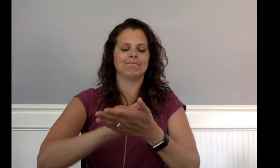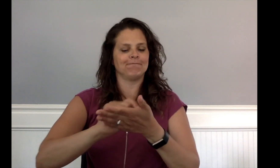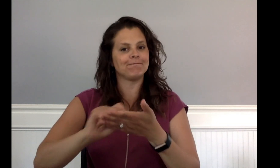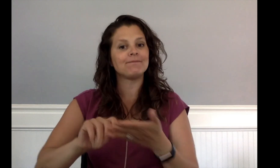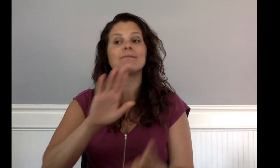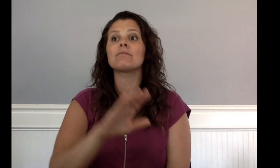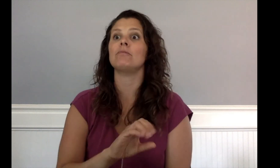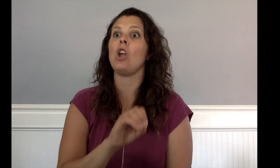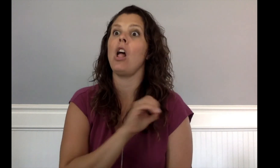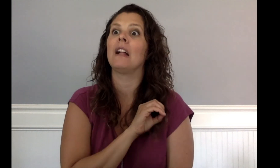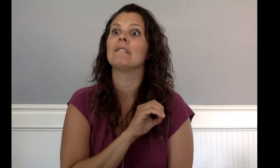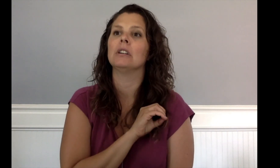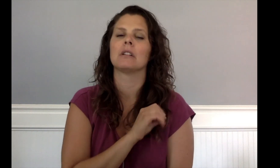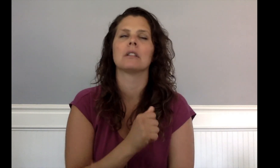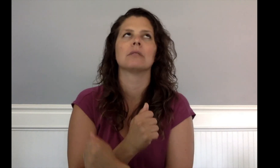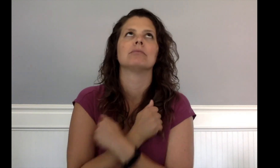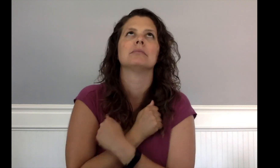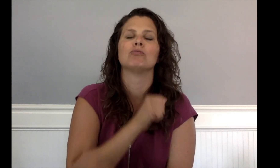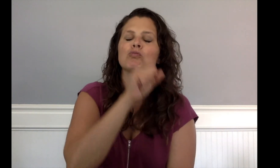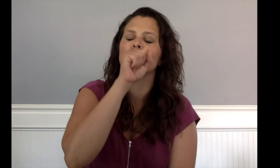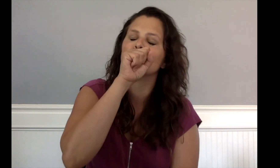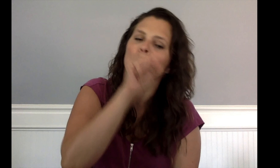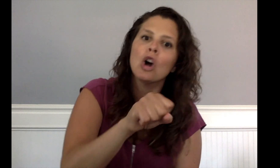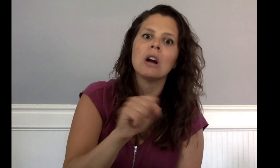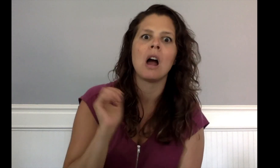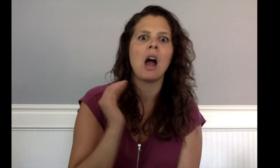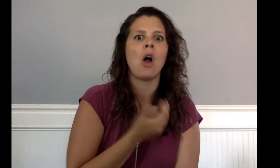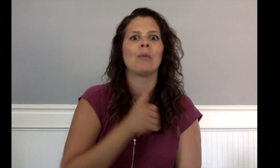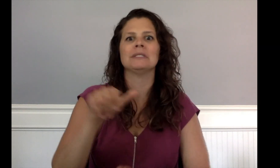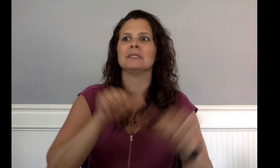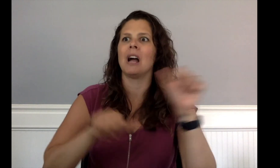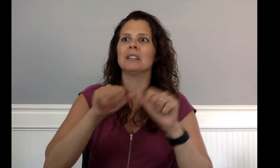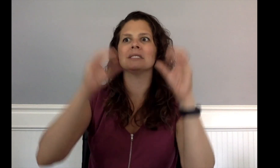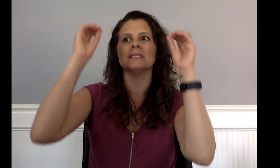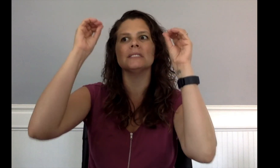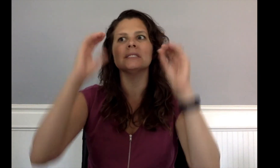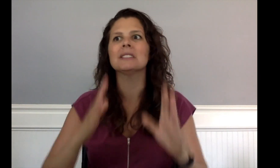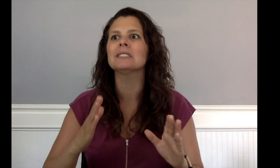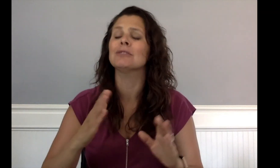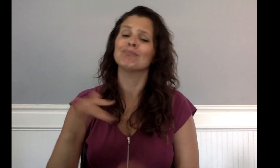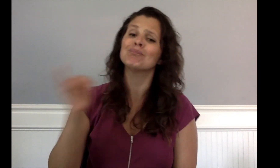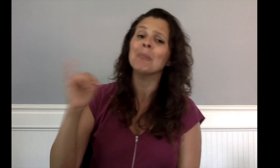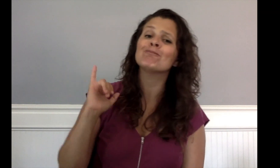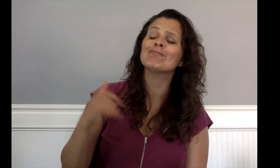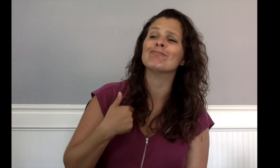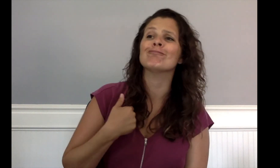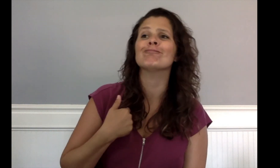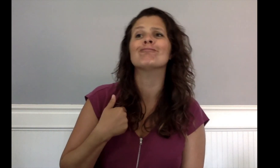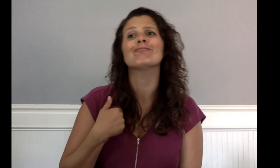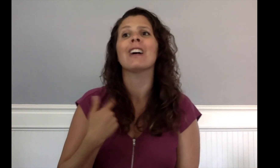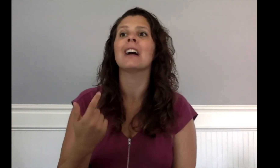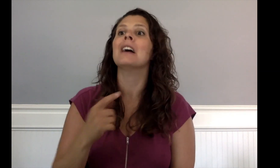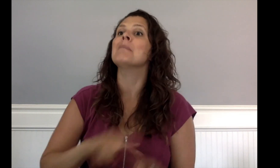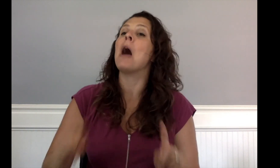"Oliver loves our science teacher," Frog wrote. "I do, too!